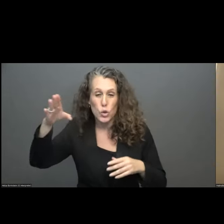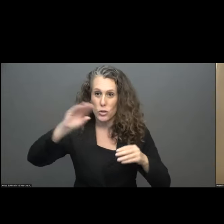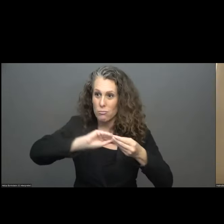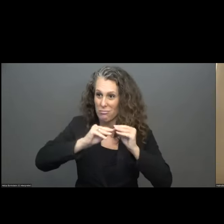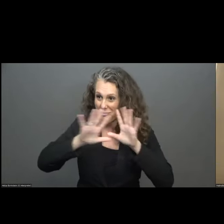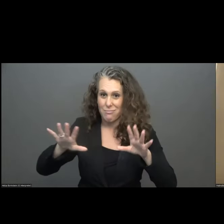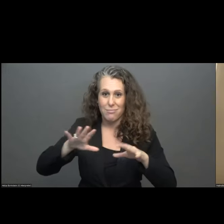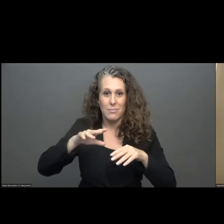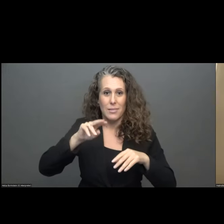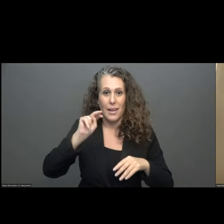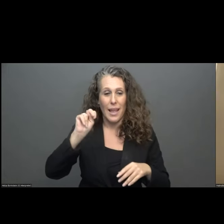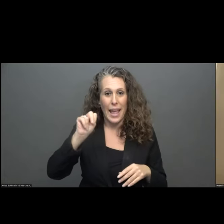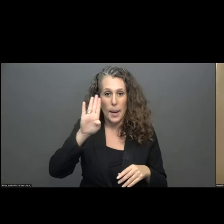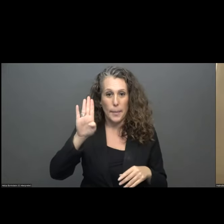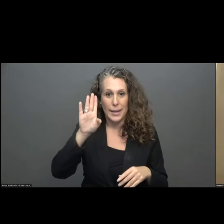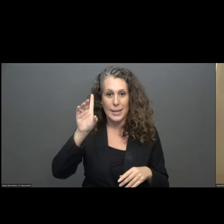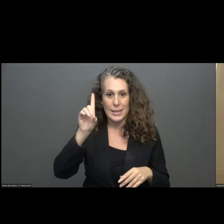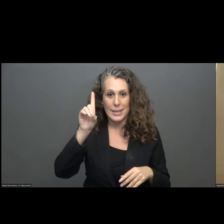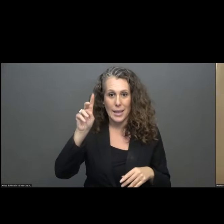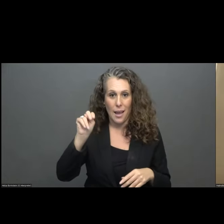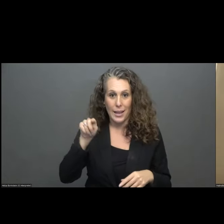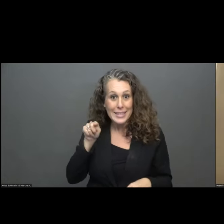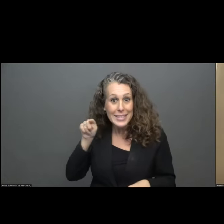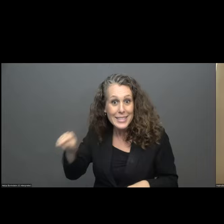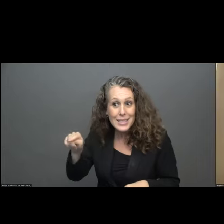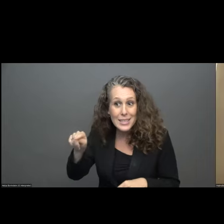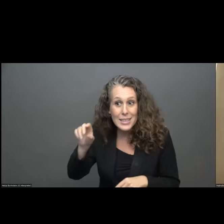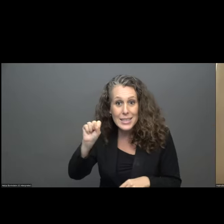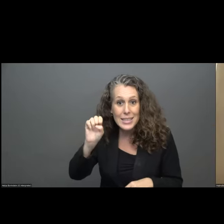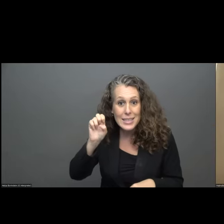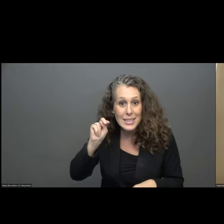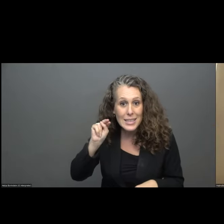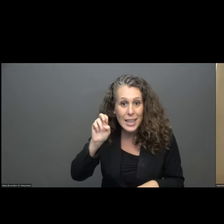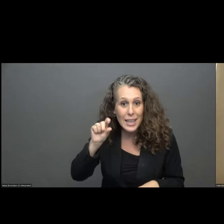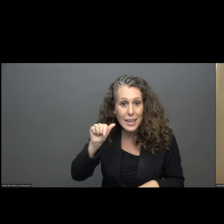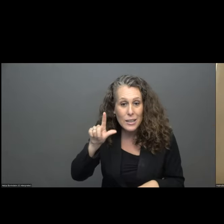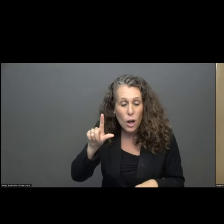some people need to serve our community level, most units matter, let me supplies future.